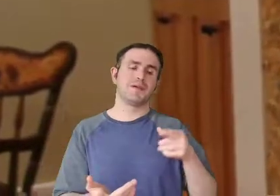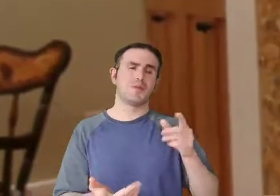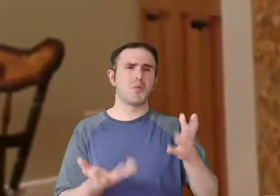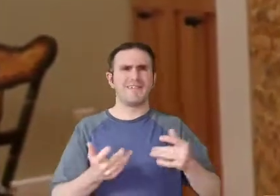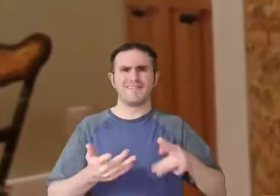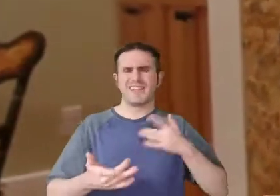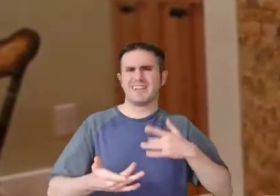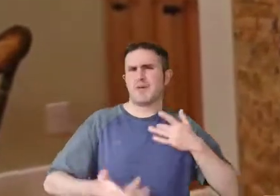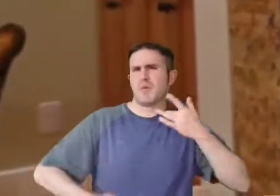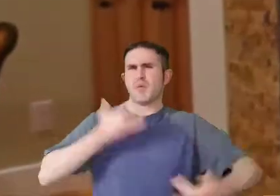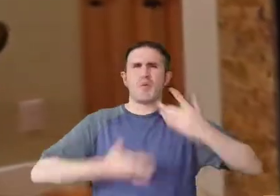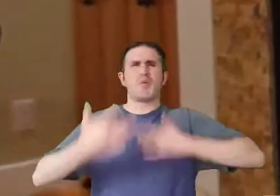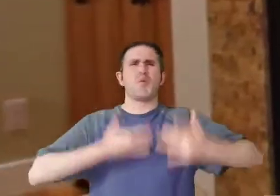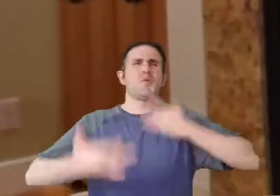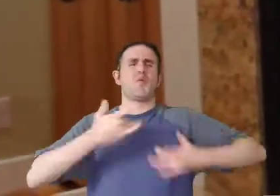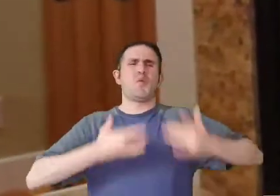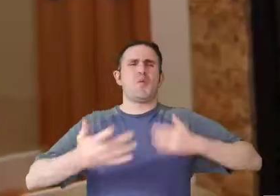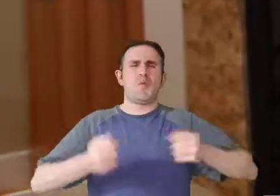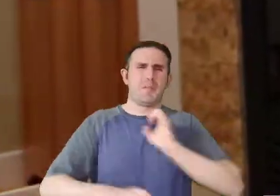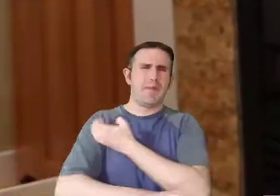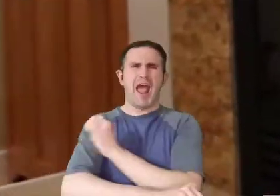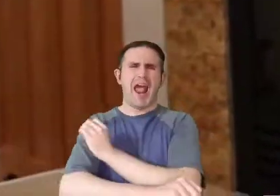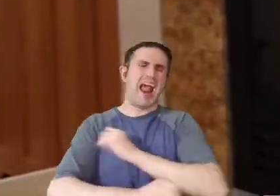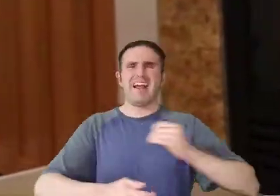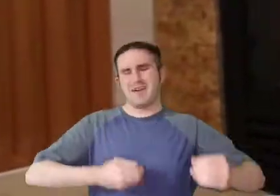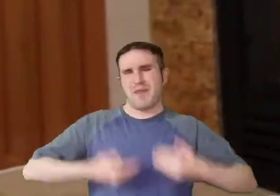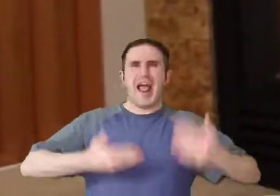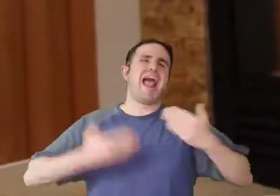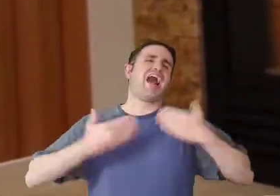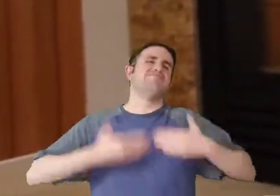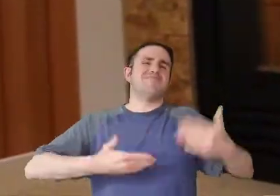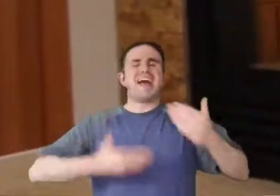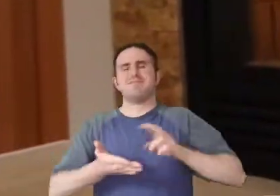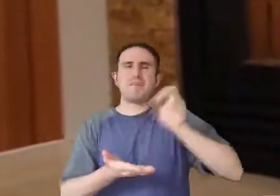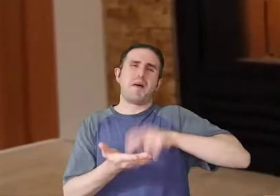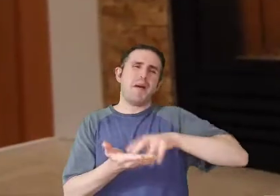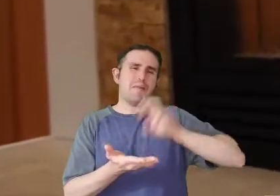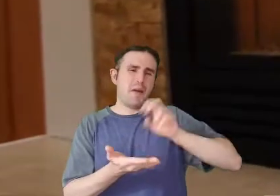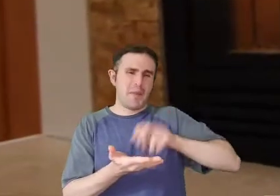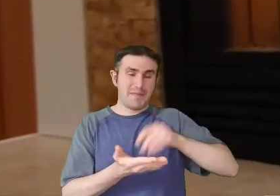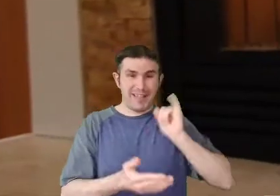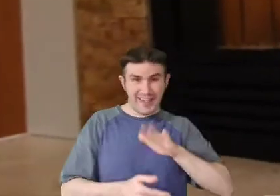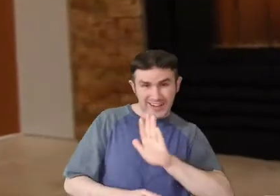them to feel like energetic because you're full of energy, you're excited! You can choose colors that